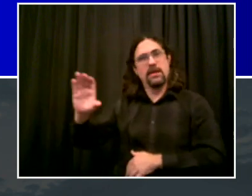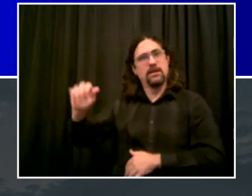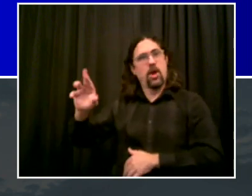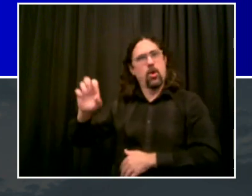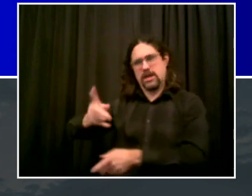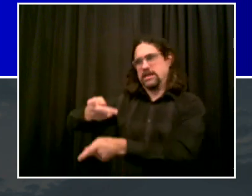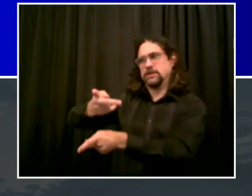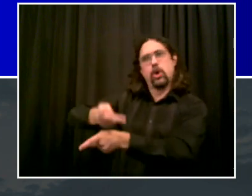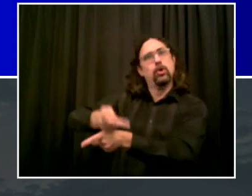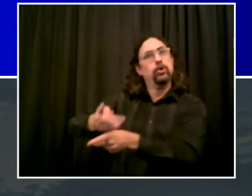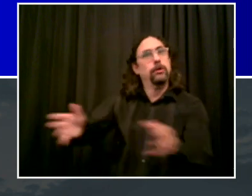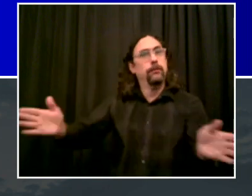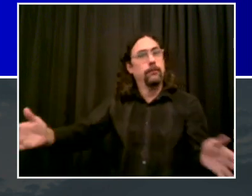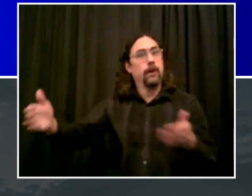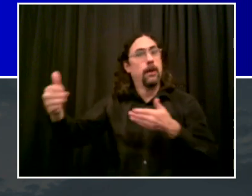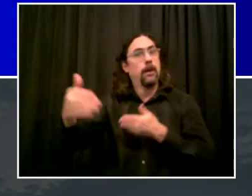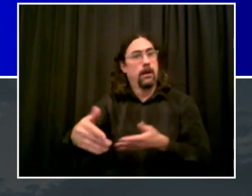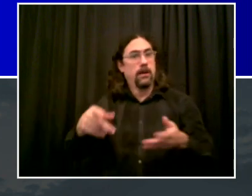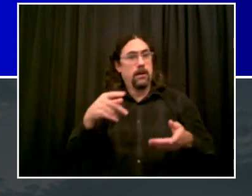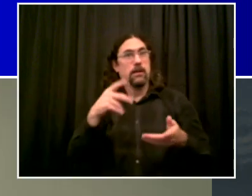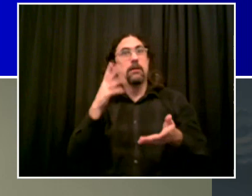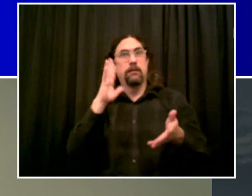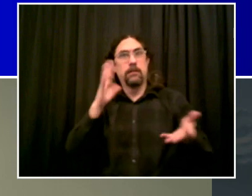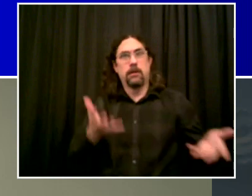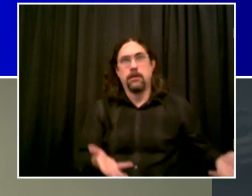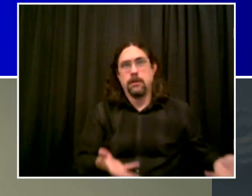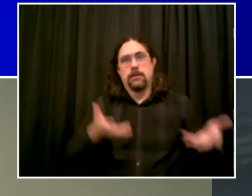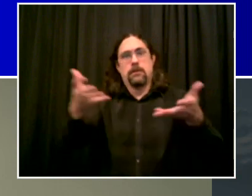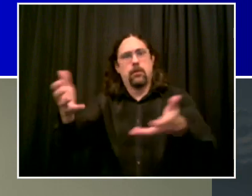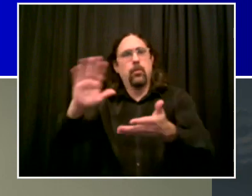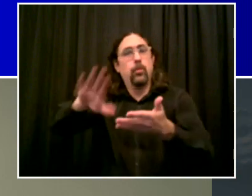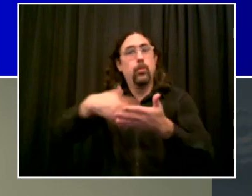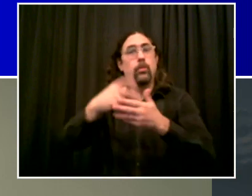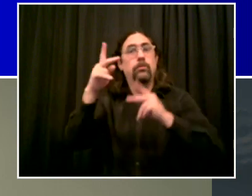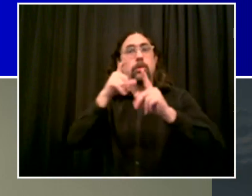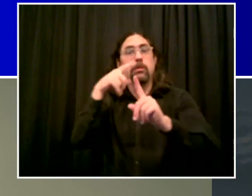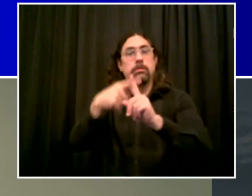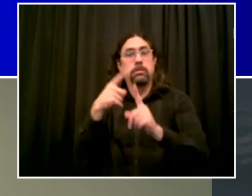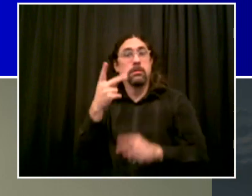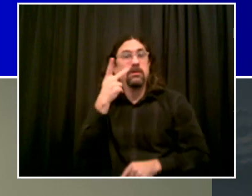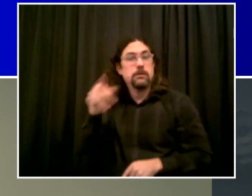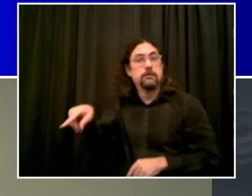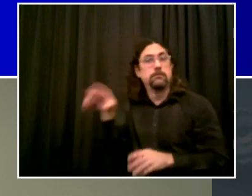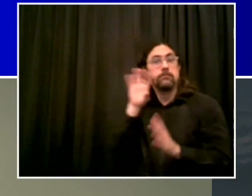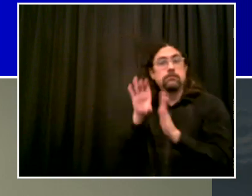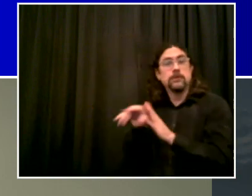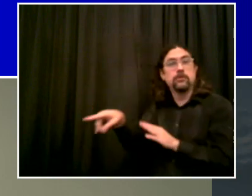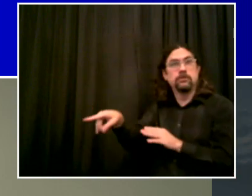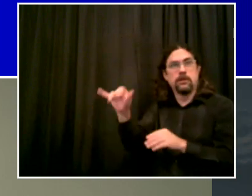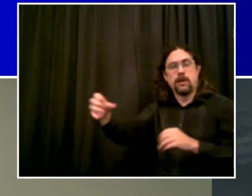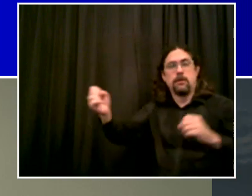YOU NEED TO GET OTHRUGH THE PERIOD INCLUDING A TAKE CARE PACKAGE. SO I WILL WALK YOU THROUGH THIS PACKAGE.